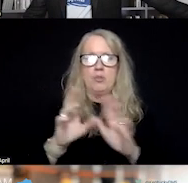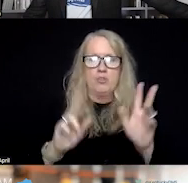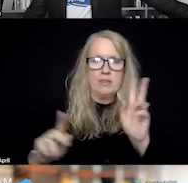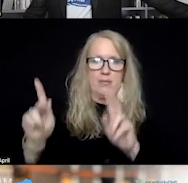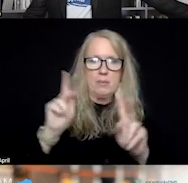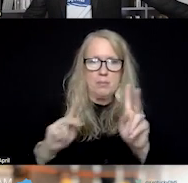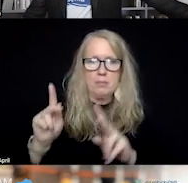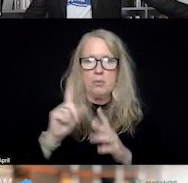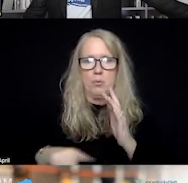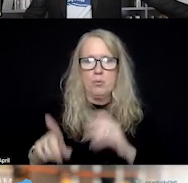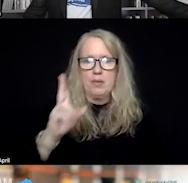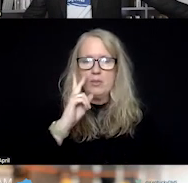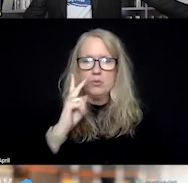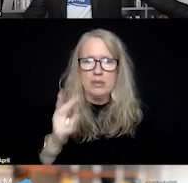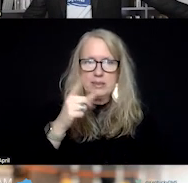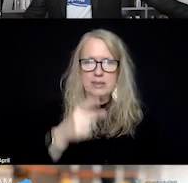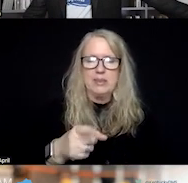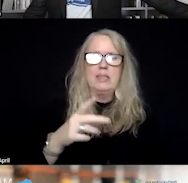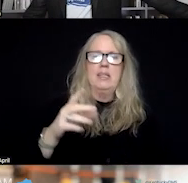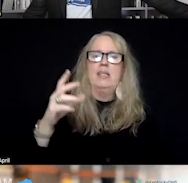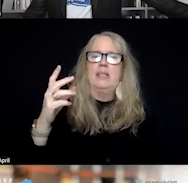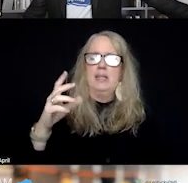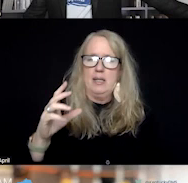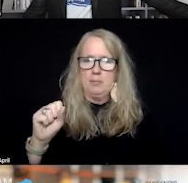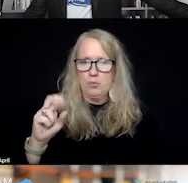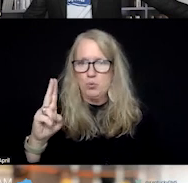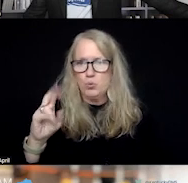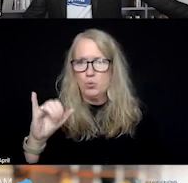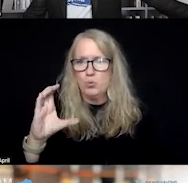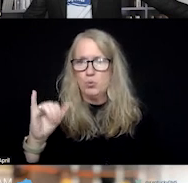ARE PEOPLE WHO (INDISCERNIBLE) FROM SUICIDE AND THERE ARE